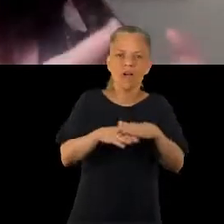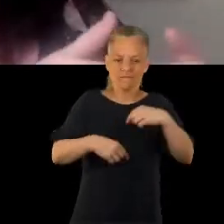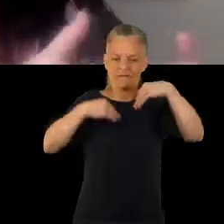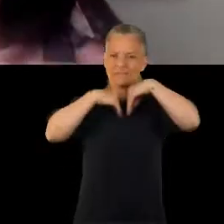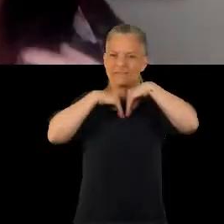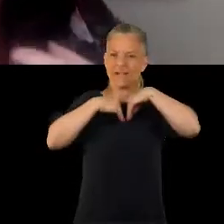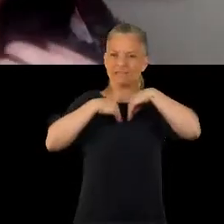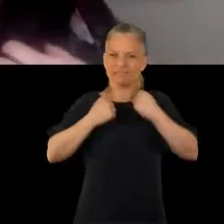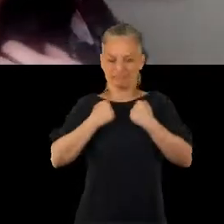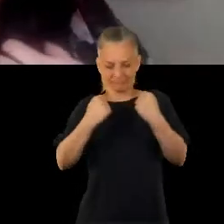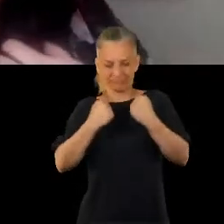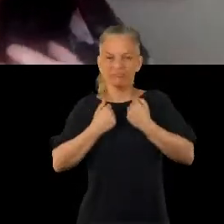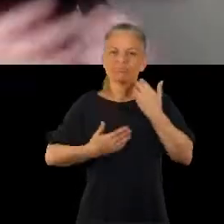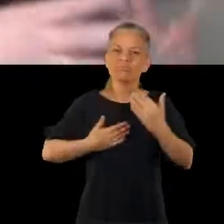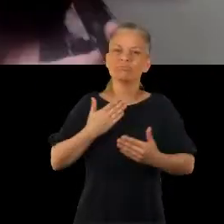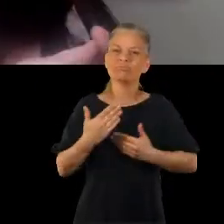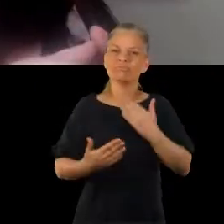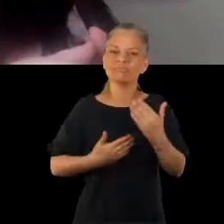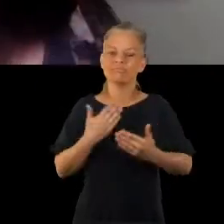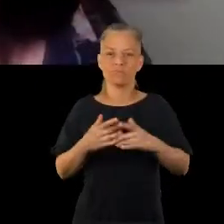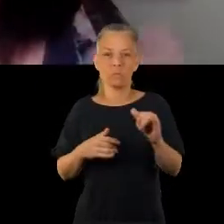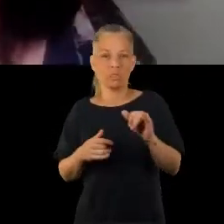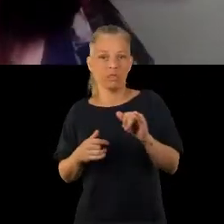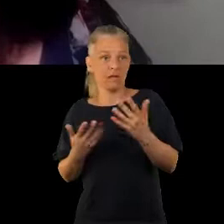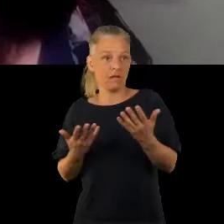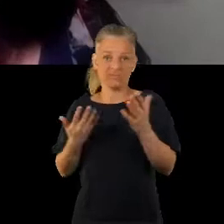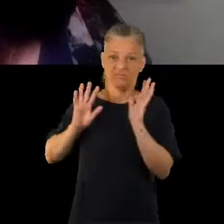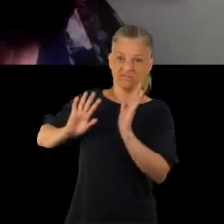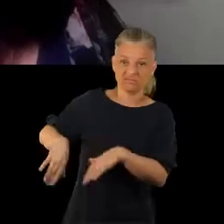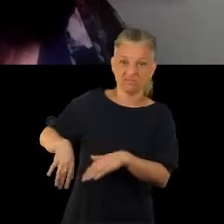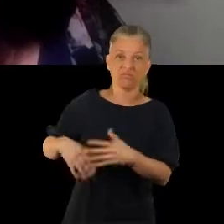figure that out. How can whatI’ve been though help you? Versus peer support which is like